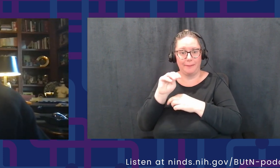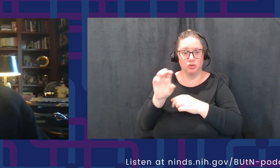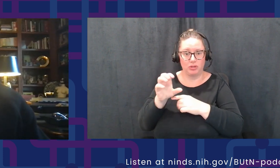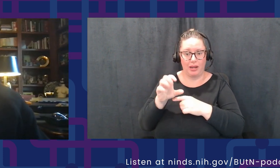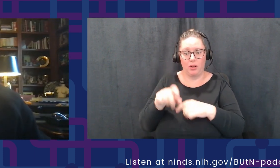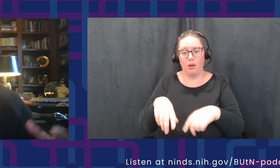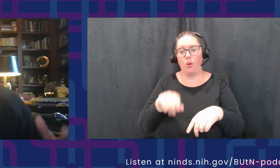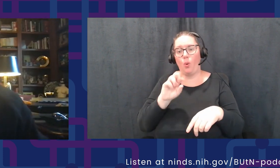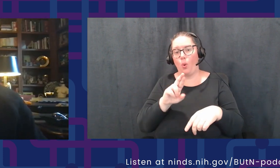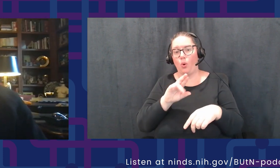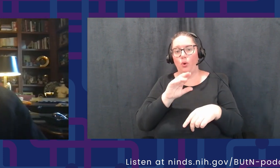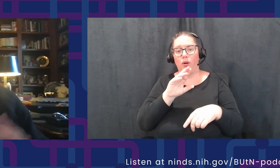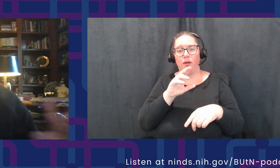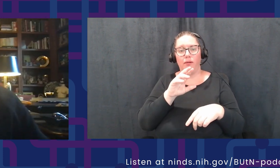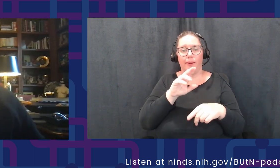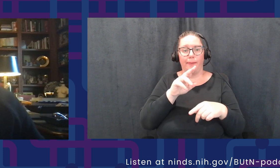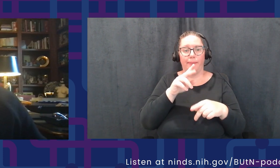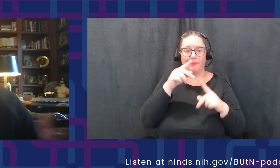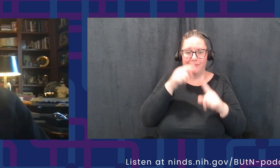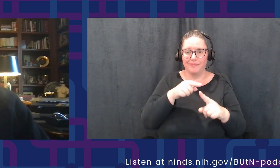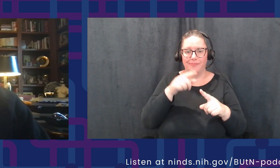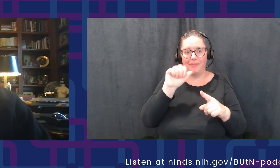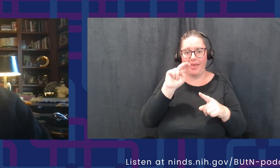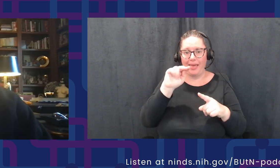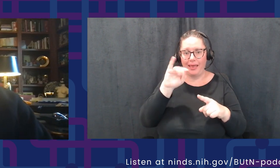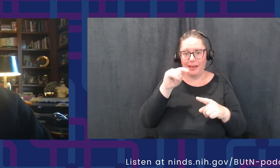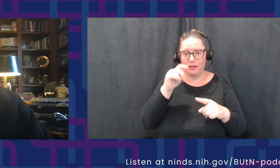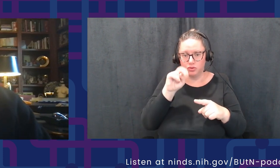Yes Associated Protein, or some proto-oncogene, or something like that.